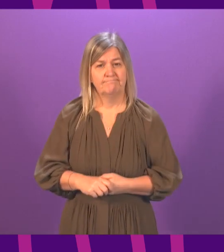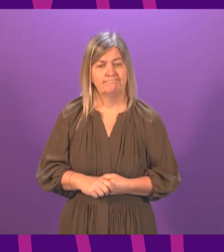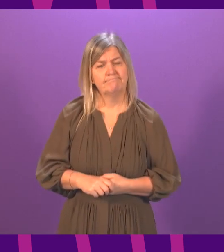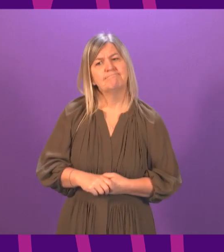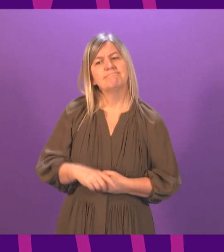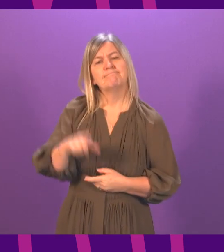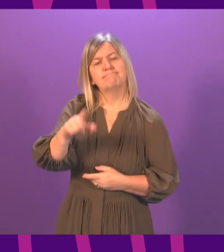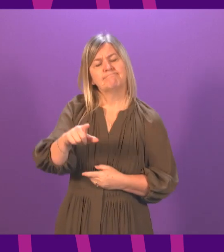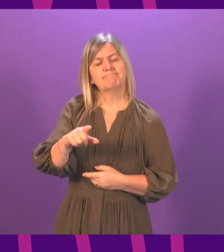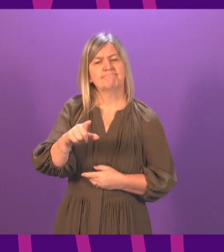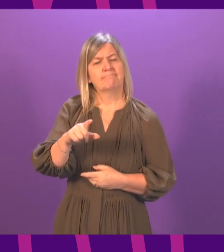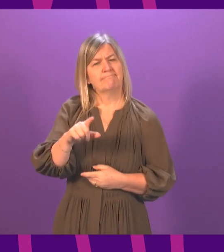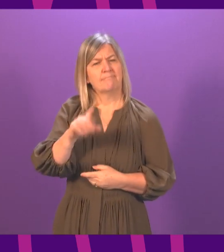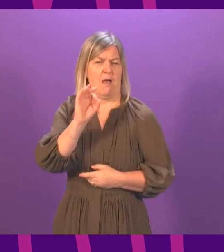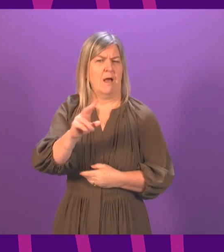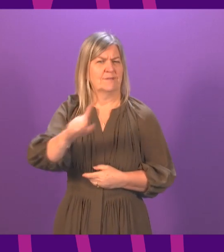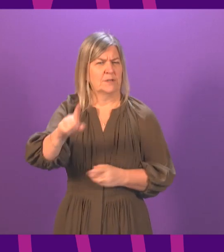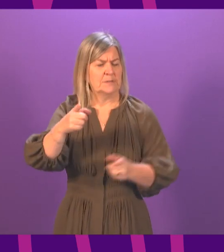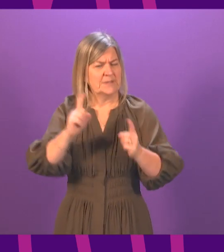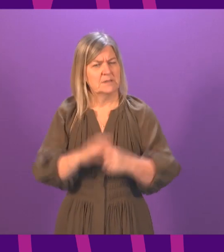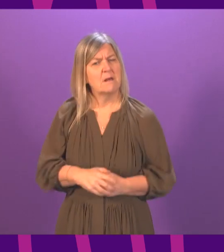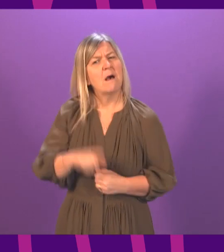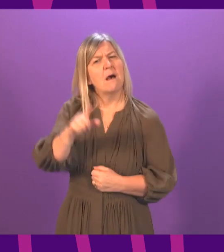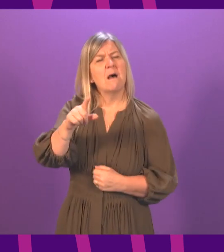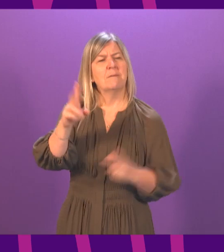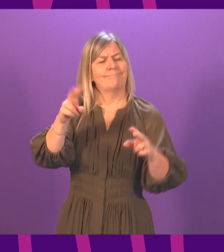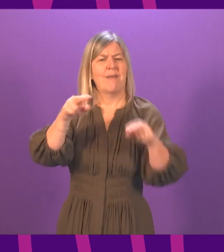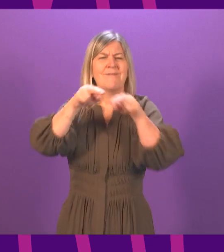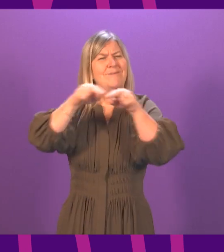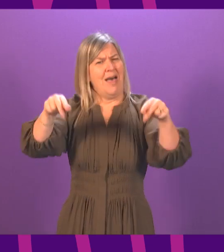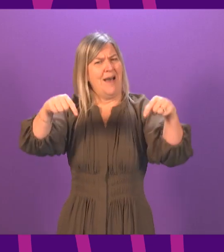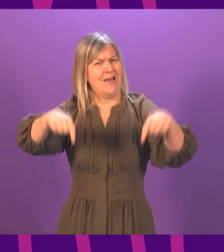Scottish Government is helping flat owners affected by dangerous cladding. (S5F-04757)